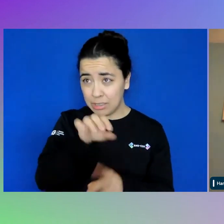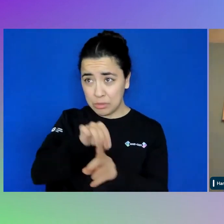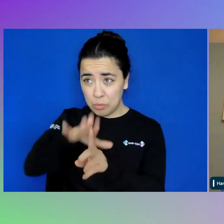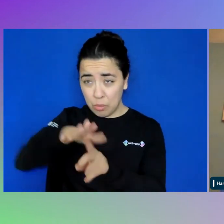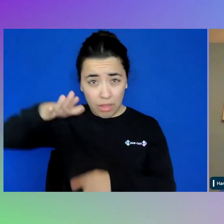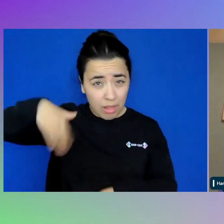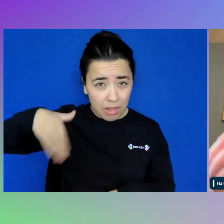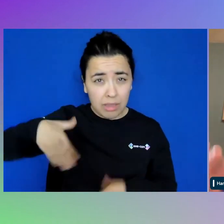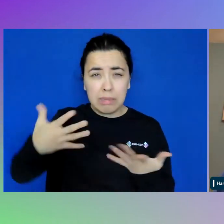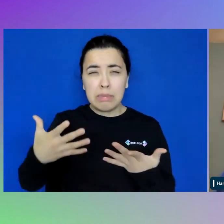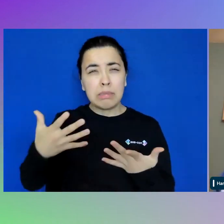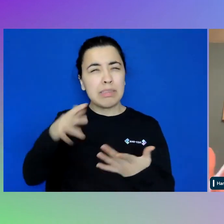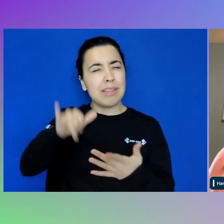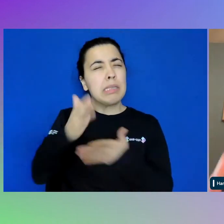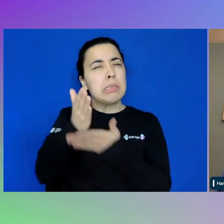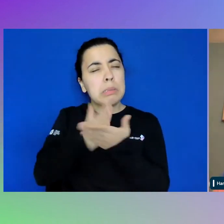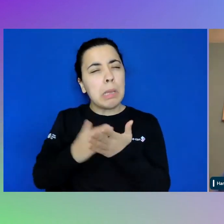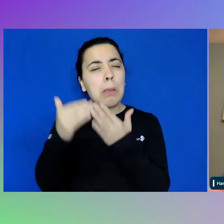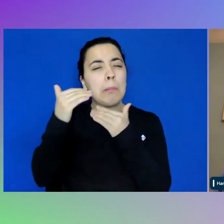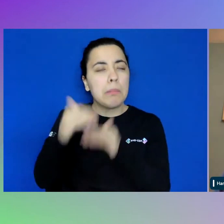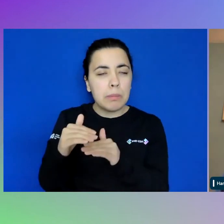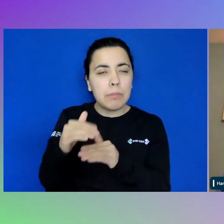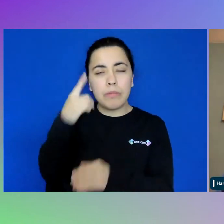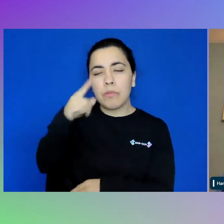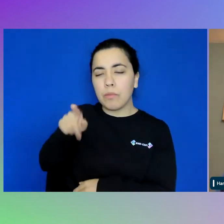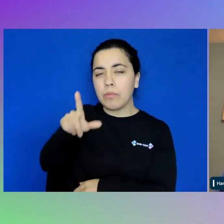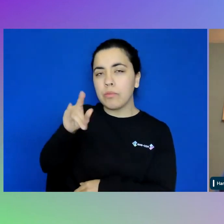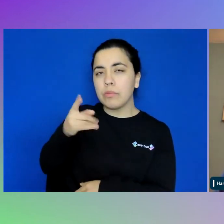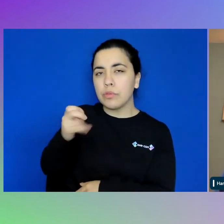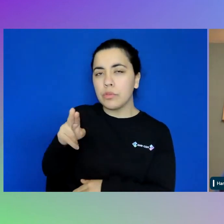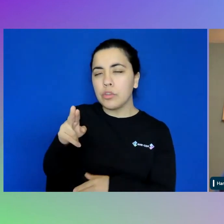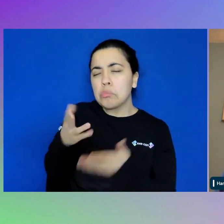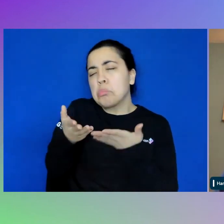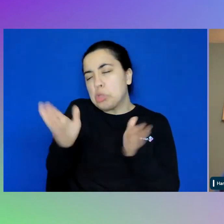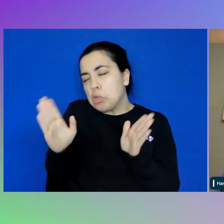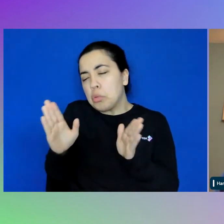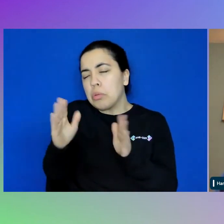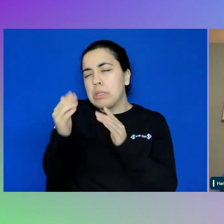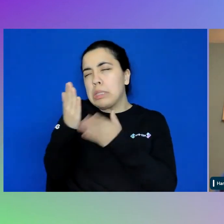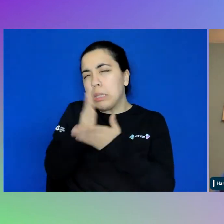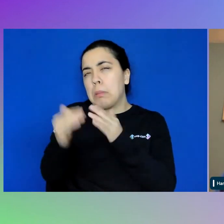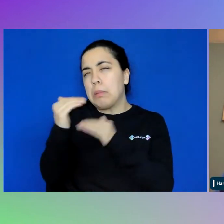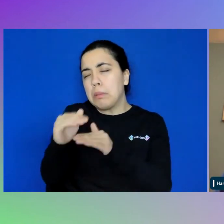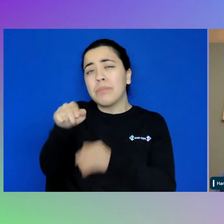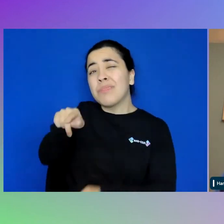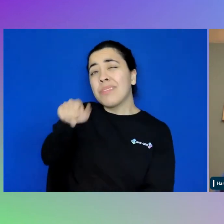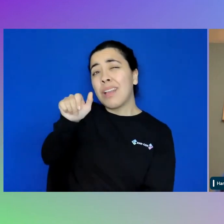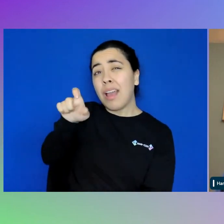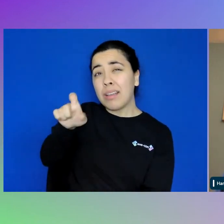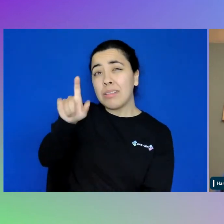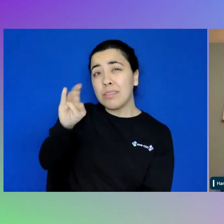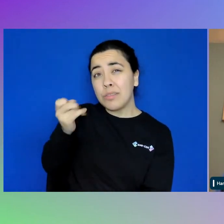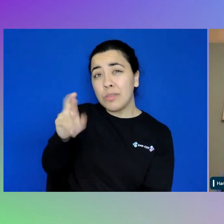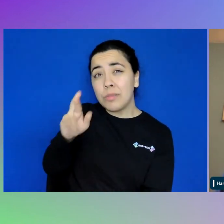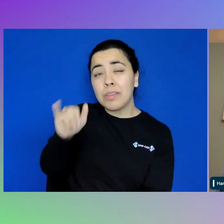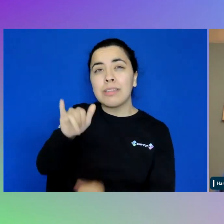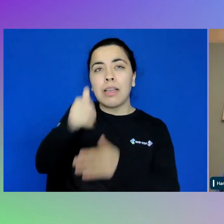there are limitations to what a linter can do in general. And you can think of AKS linter as a essentially a subset of X core.